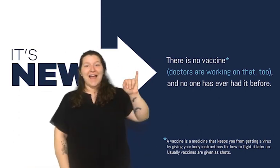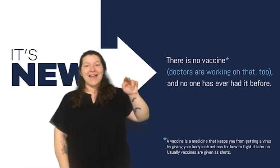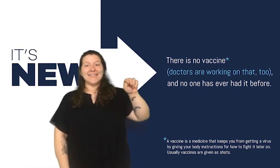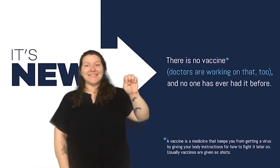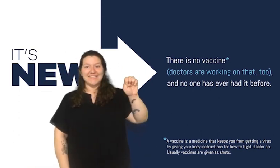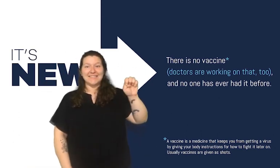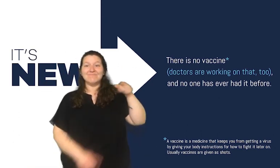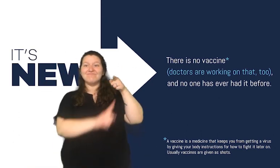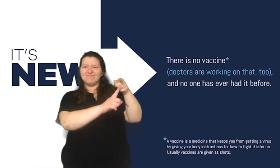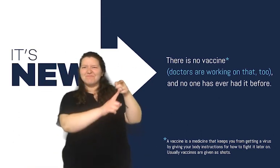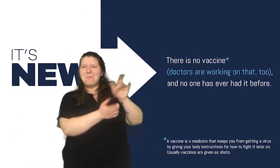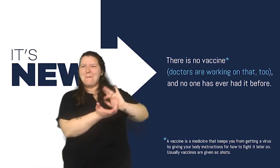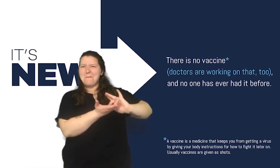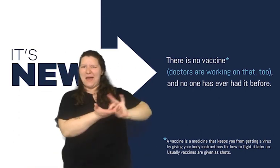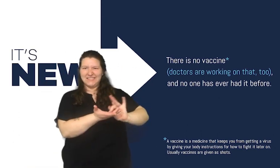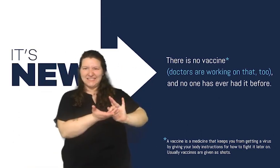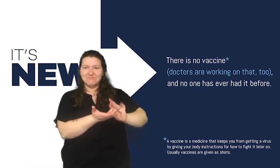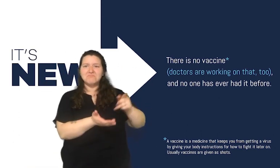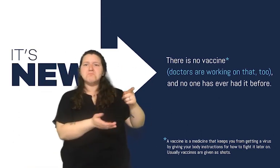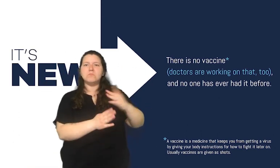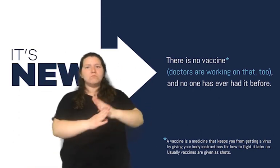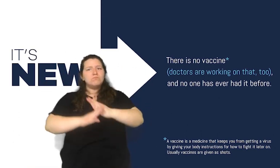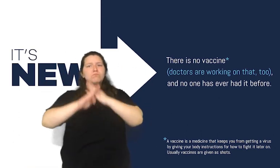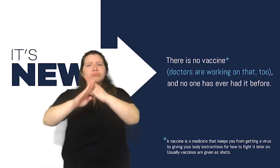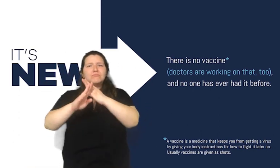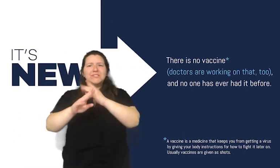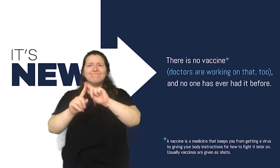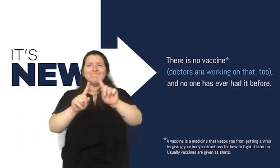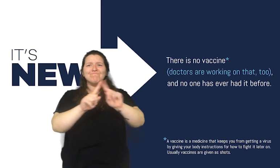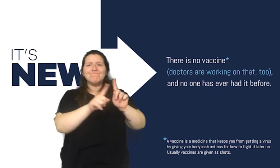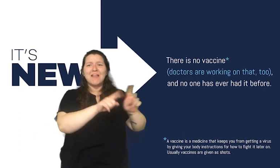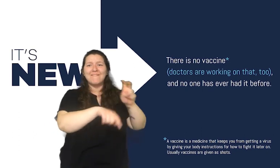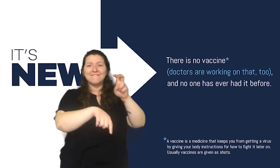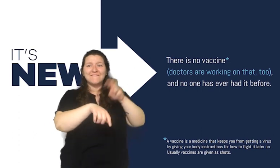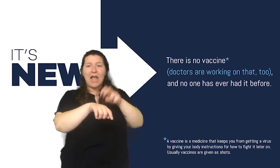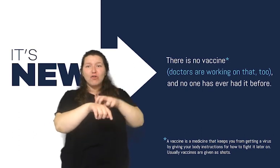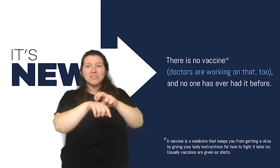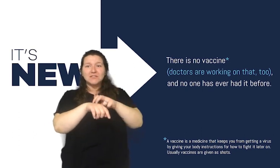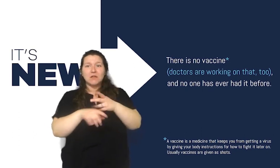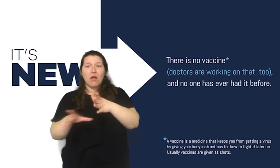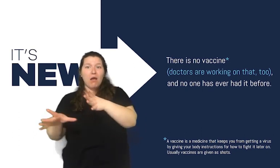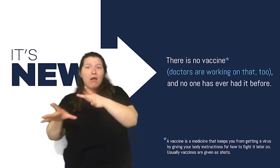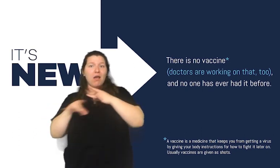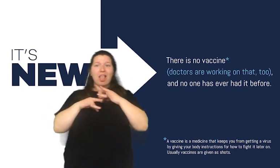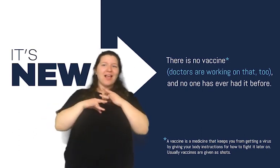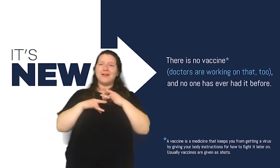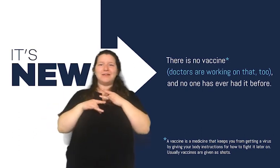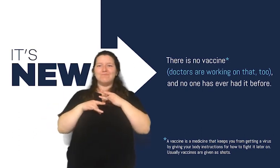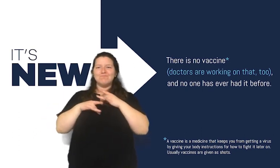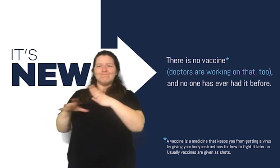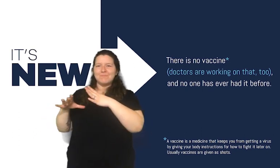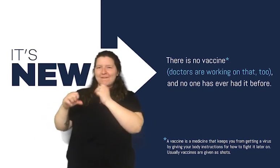A vaccine is a medicine that keeps you from getting a virus, by giving your body instructions